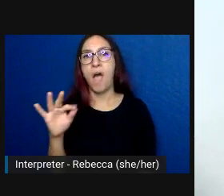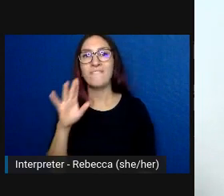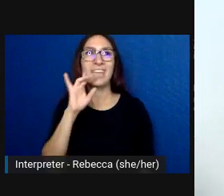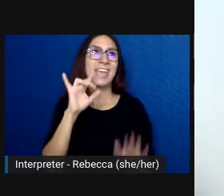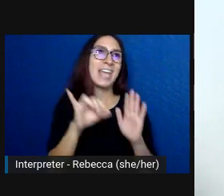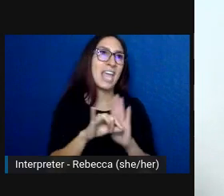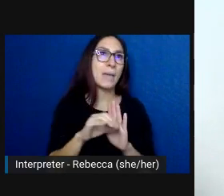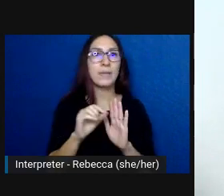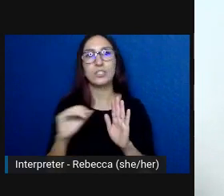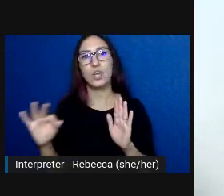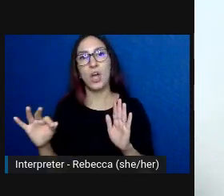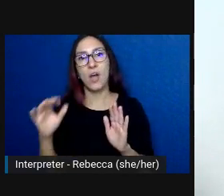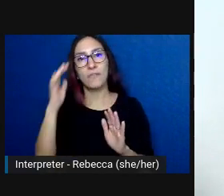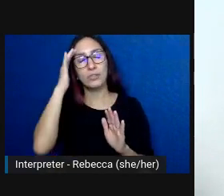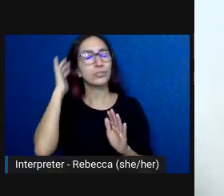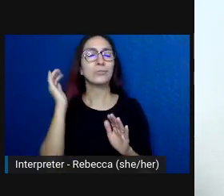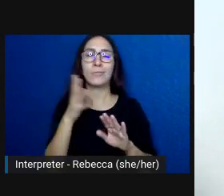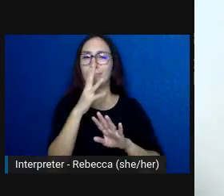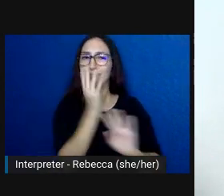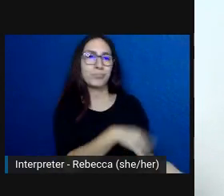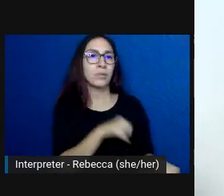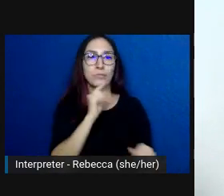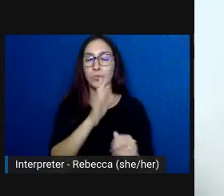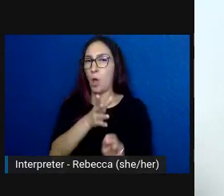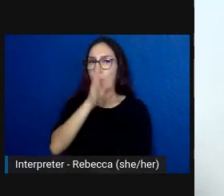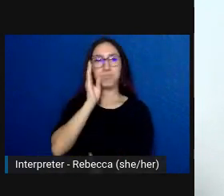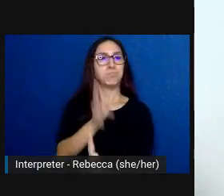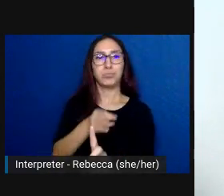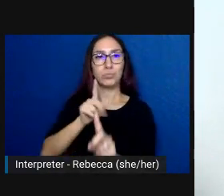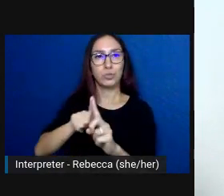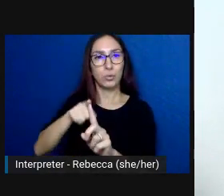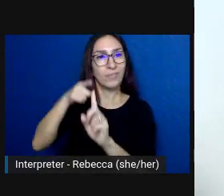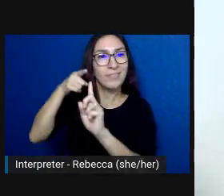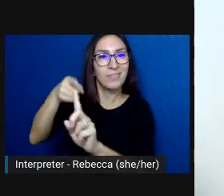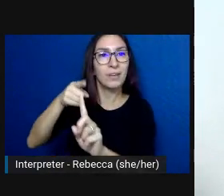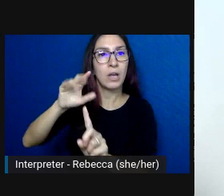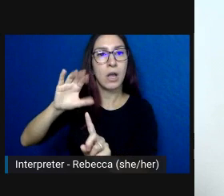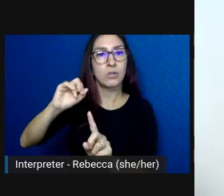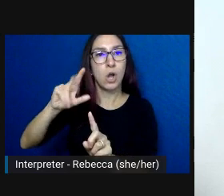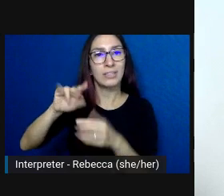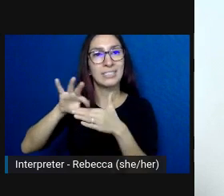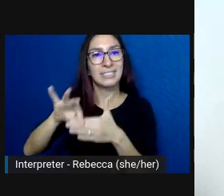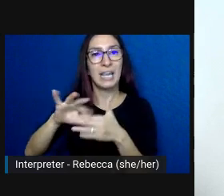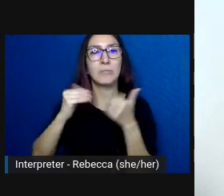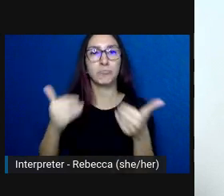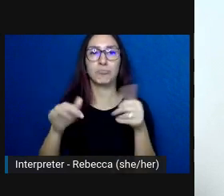Just go right into the content and describe your image.